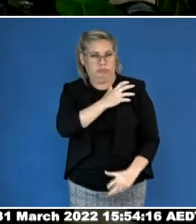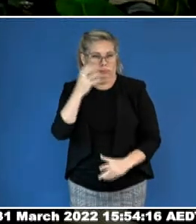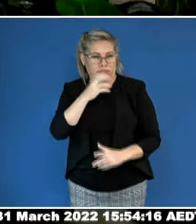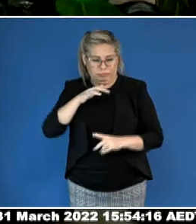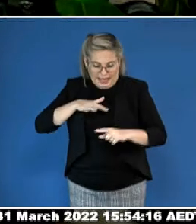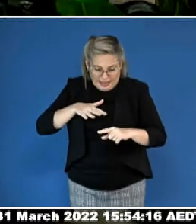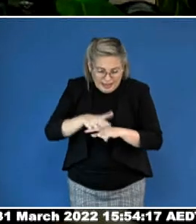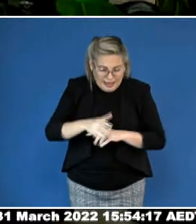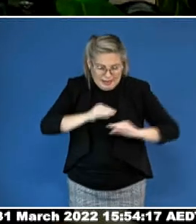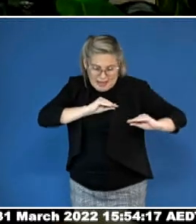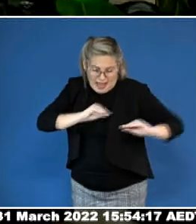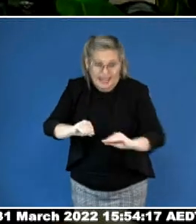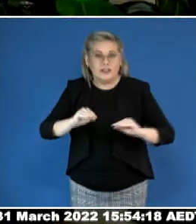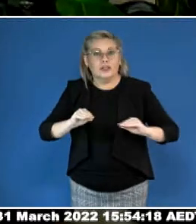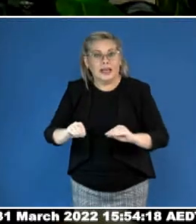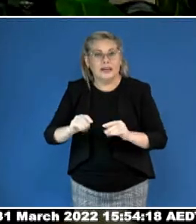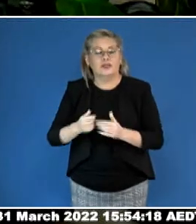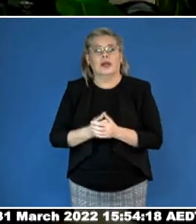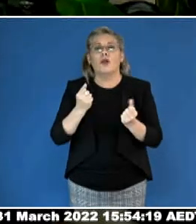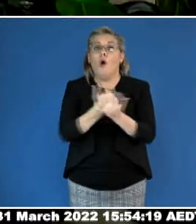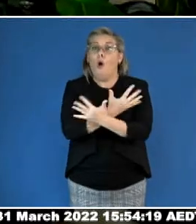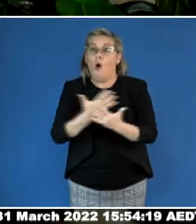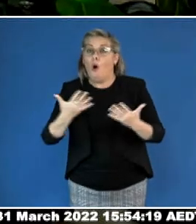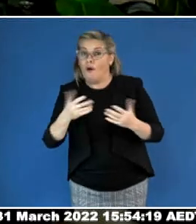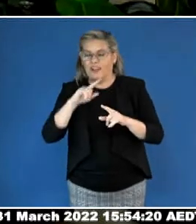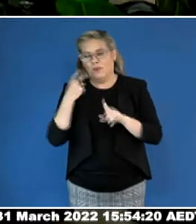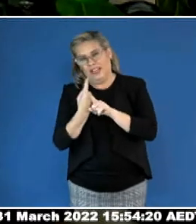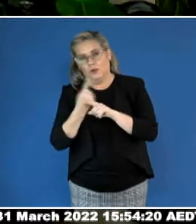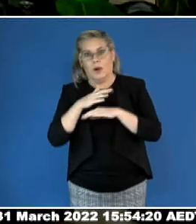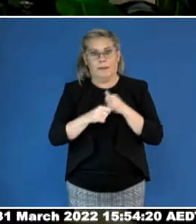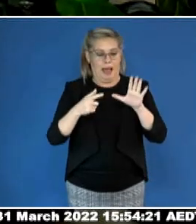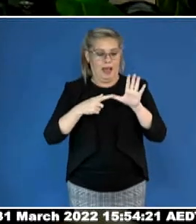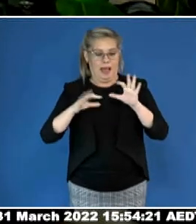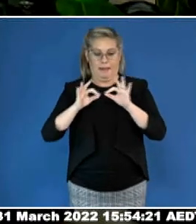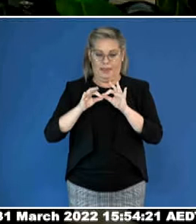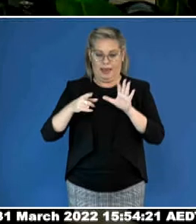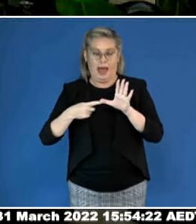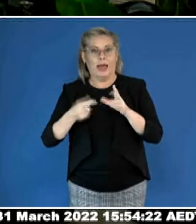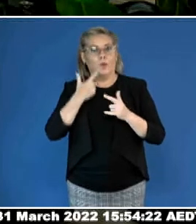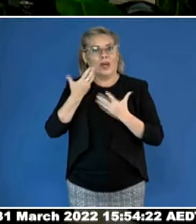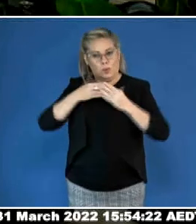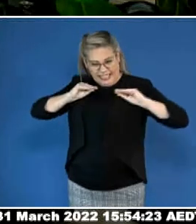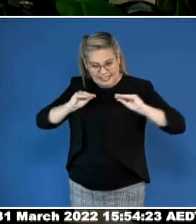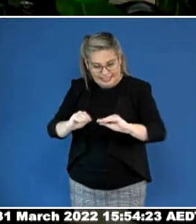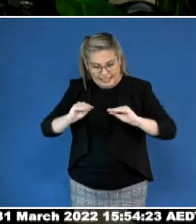It is generally known as ABA. This is the type of therapy that emphasises compliance, and in doing so, it reduces the